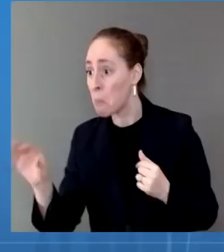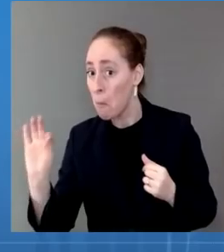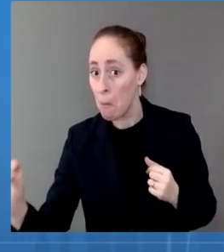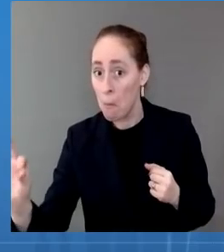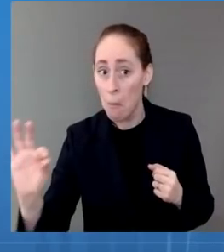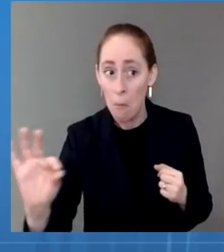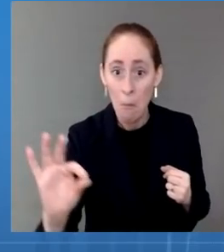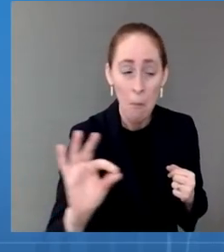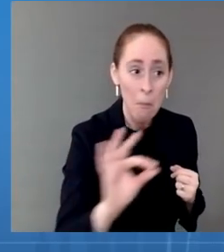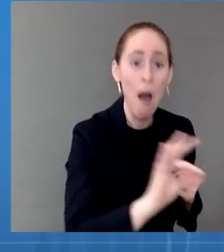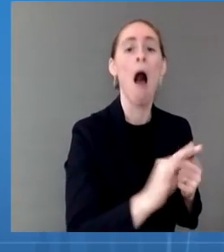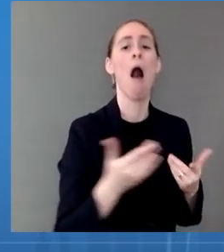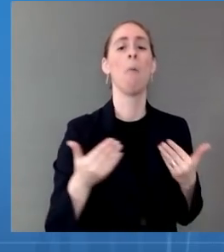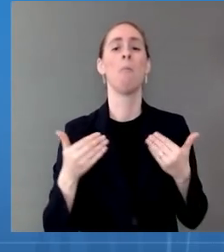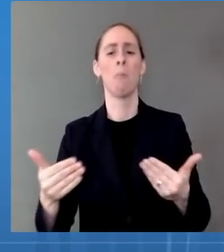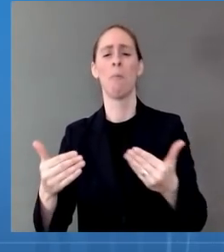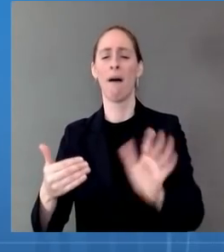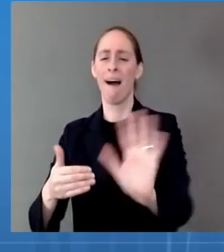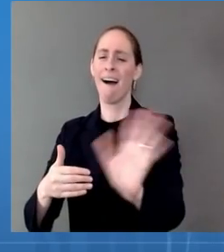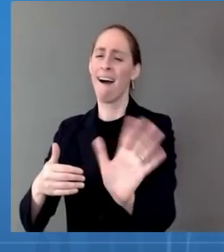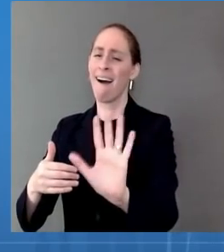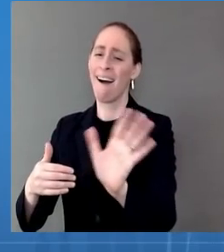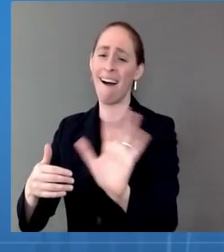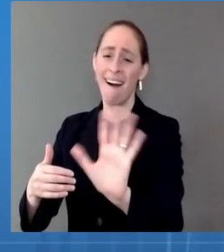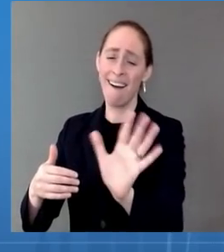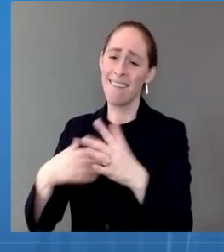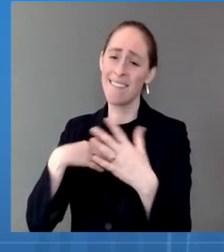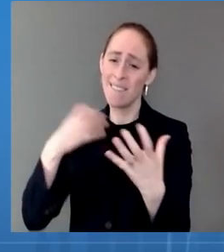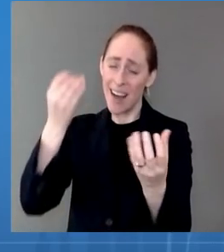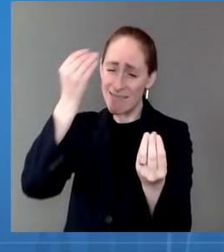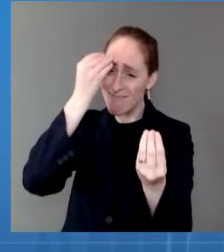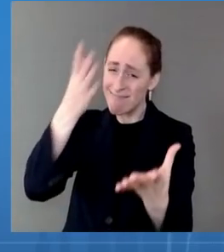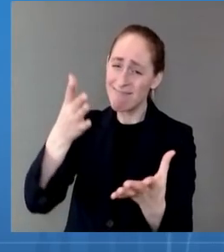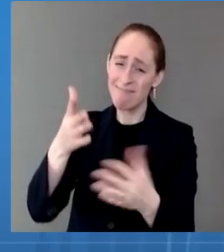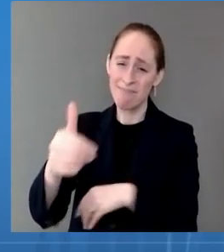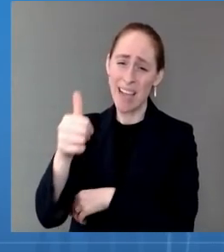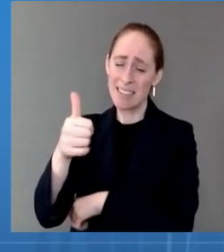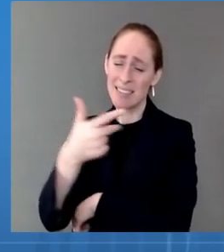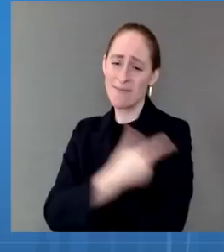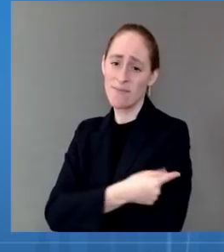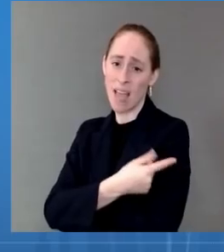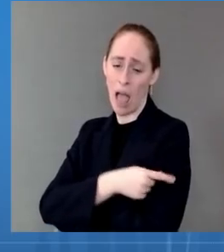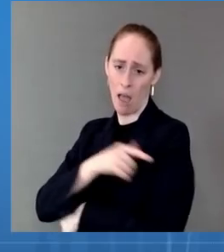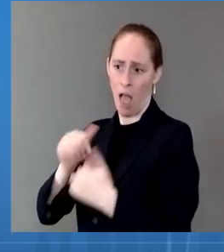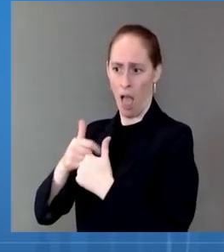and the best way to protect your entire family. Please take the time to ask questions